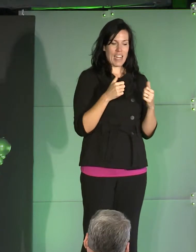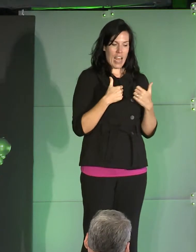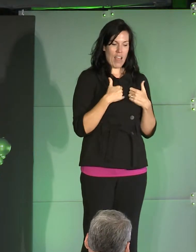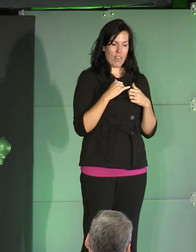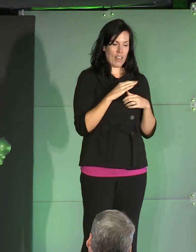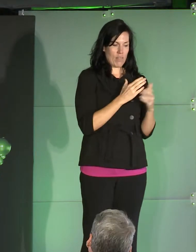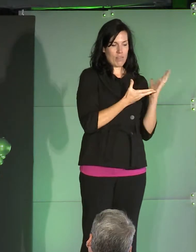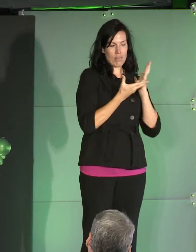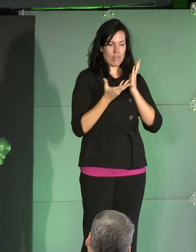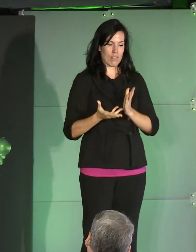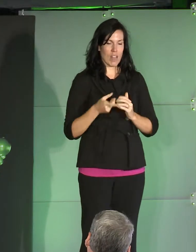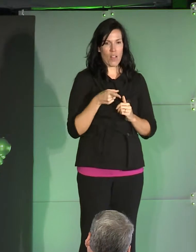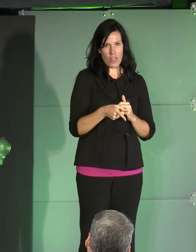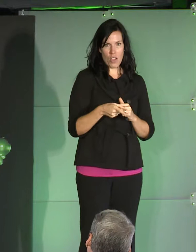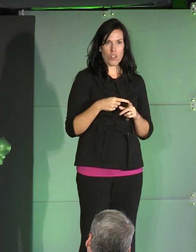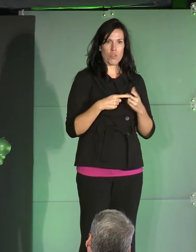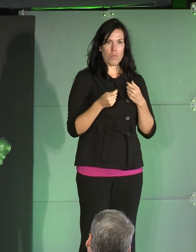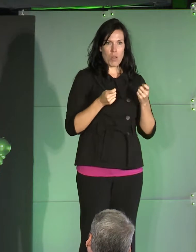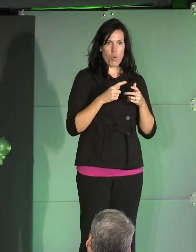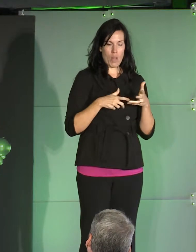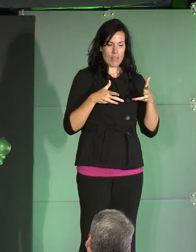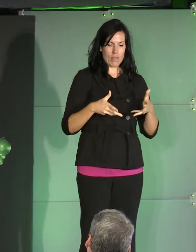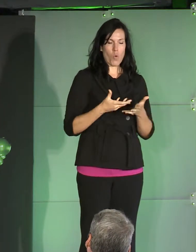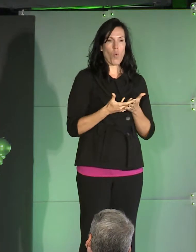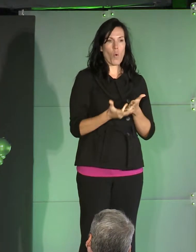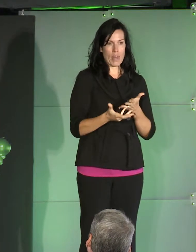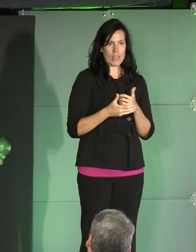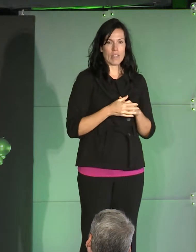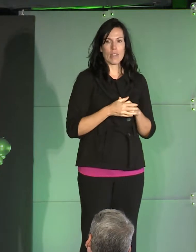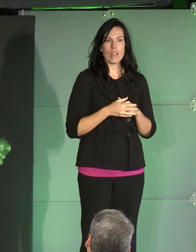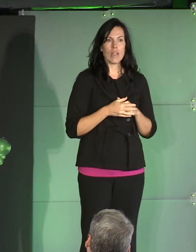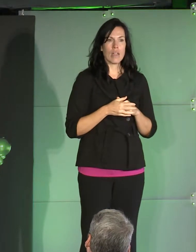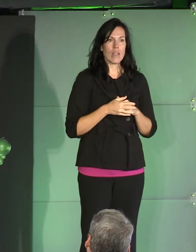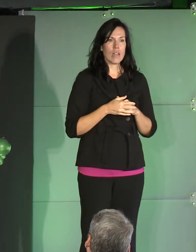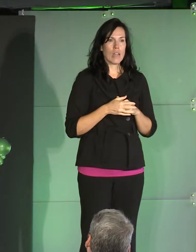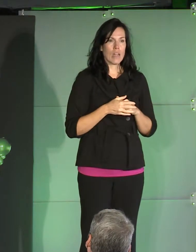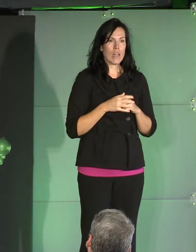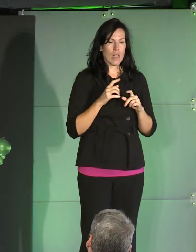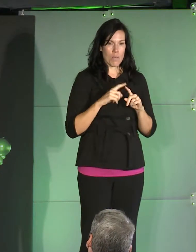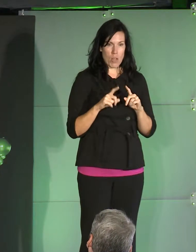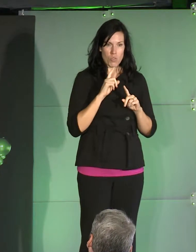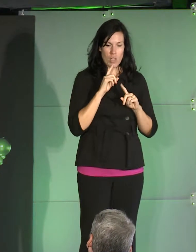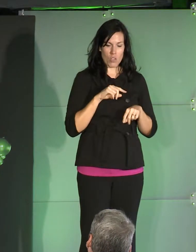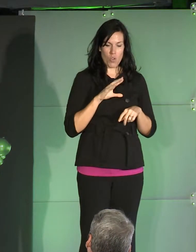there to manage the waste. But, essentially, to answer your question,